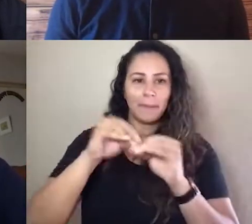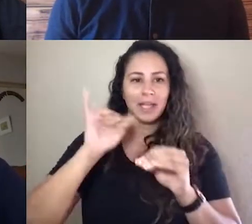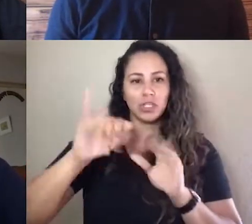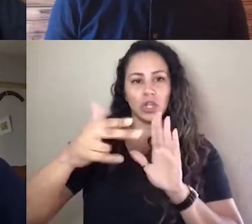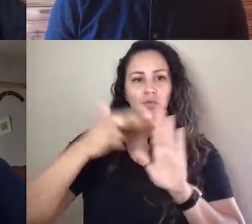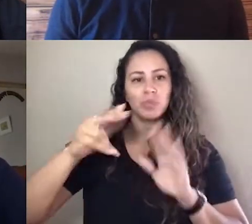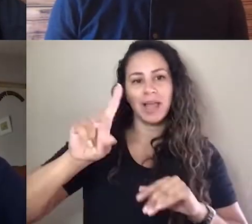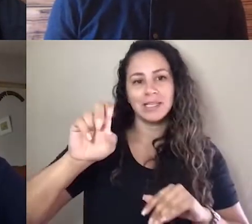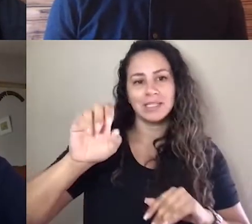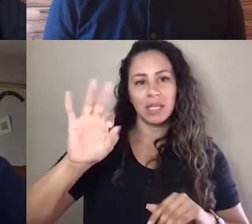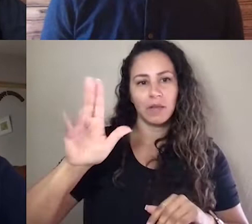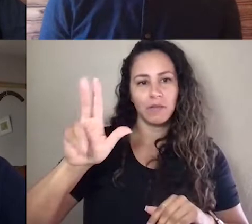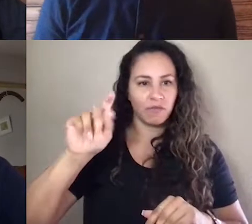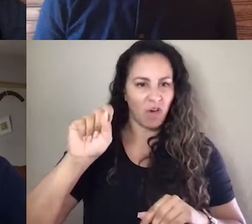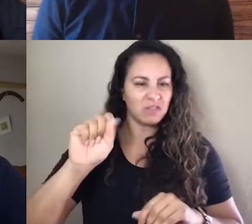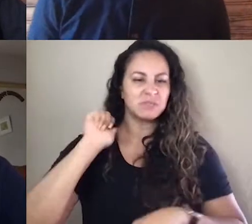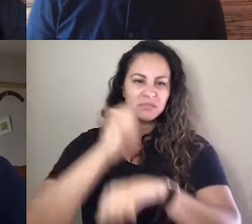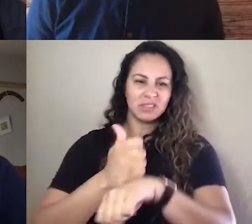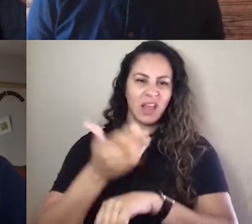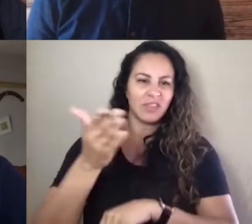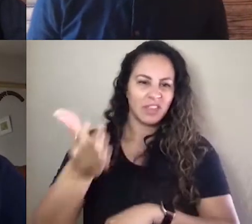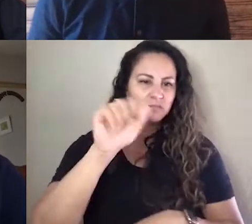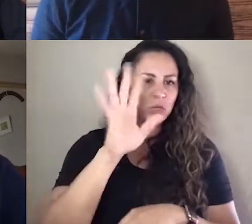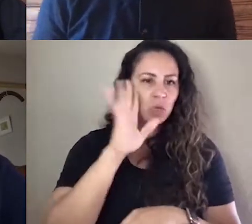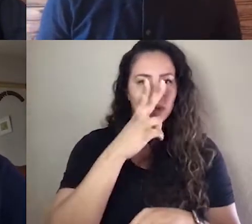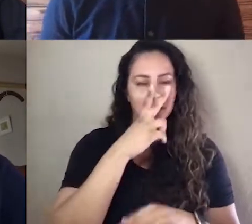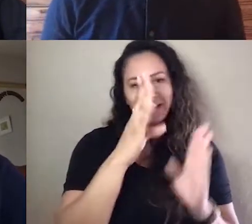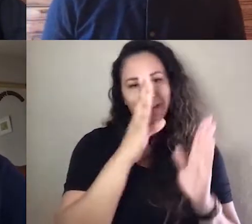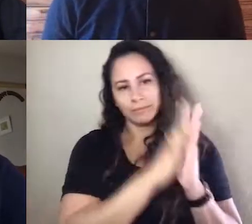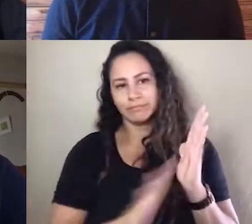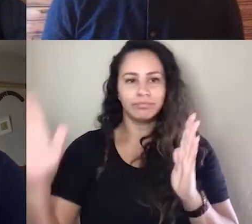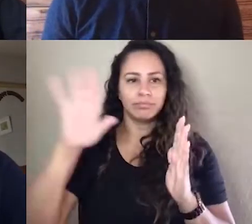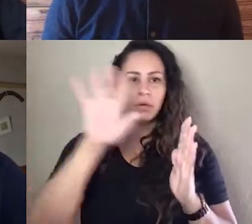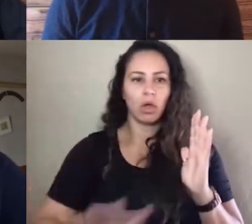WITH THE REPORTS THEMSELVES. COOL.